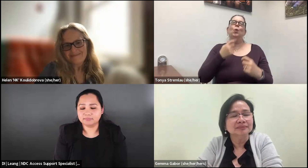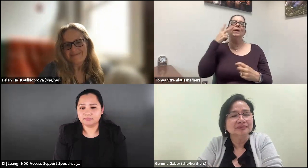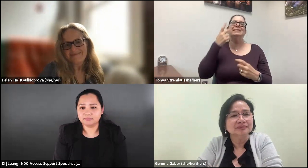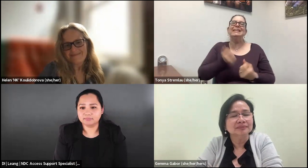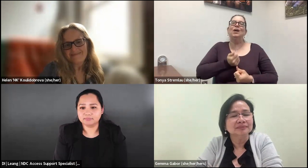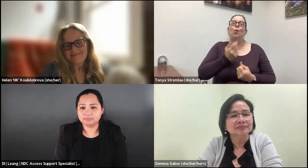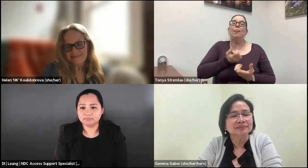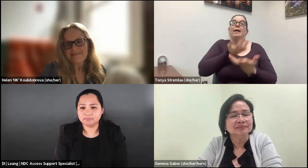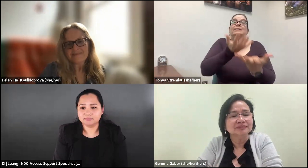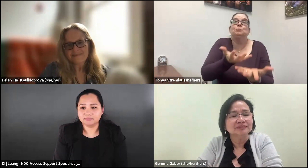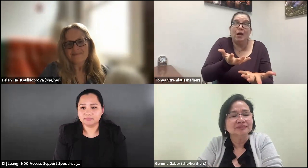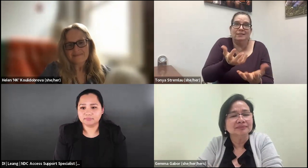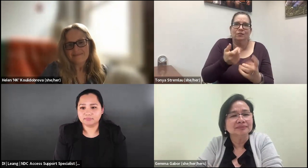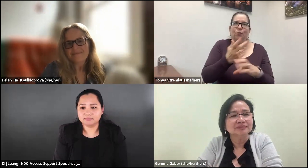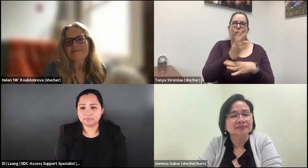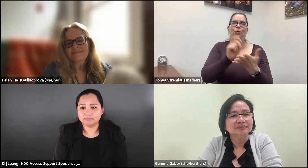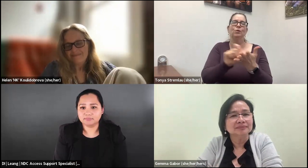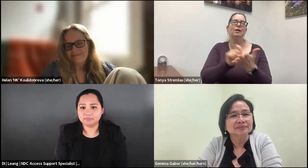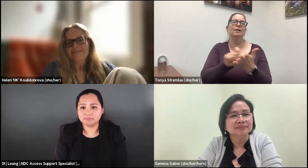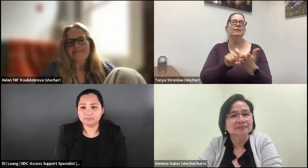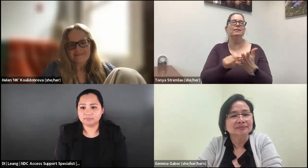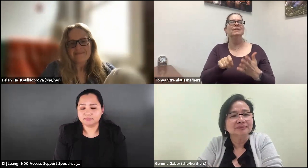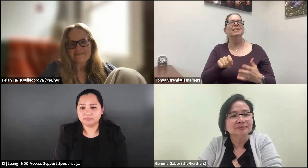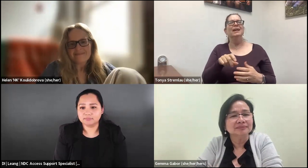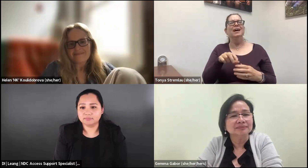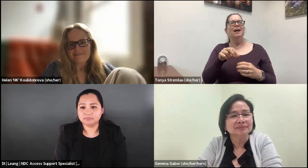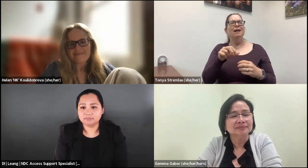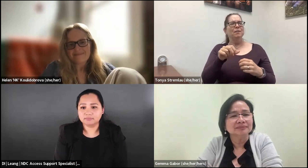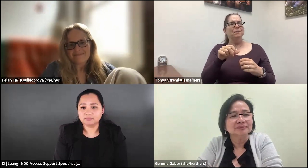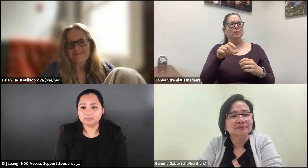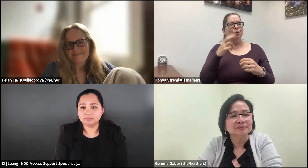with their reading comprehension, when